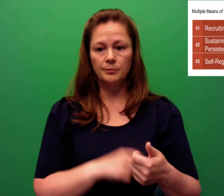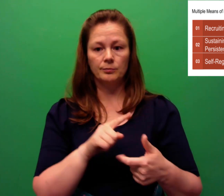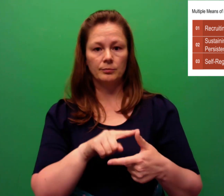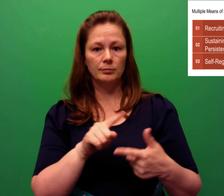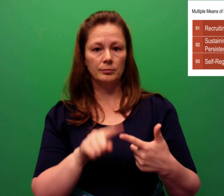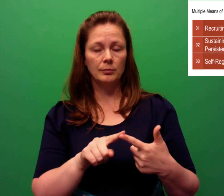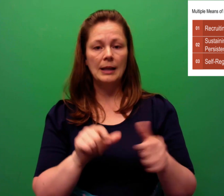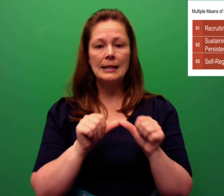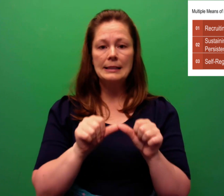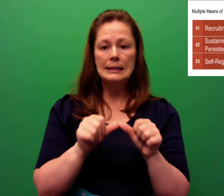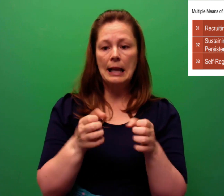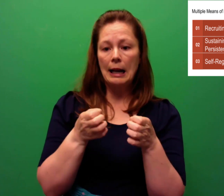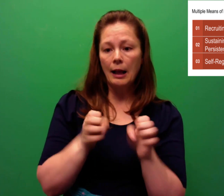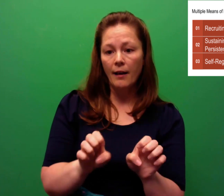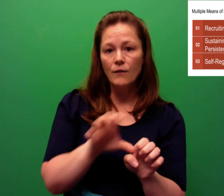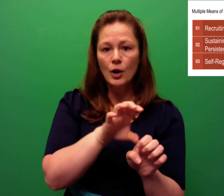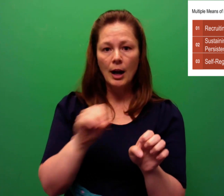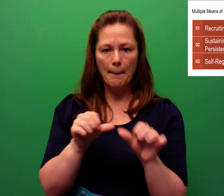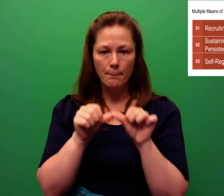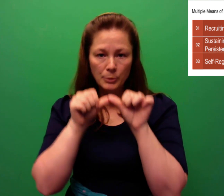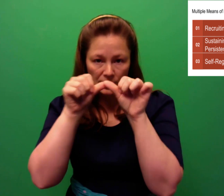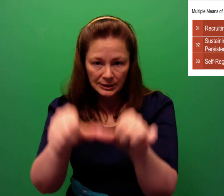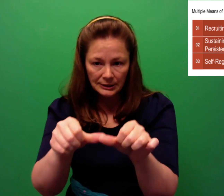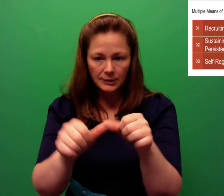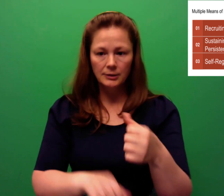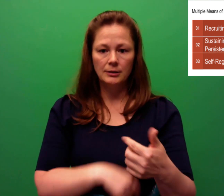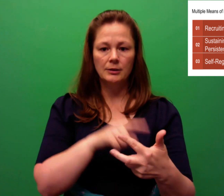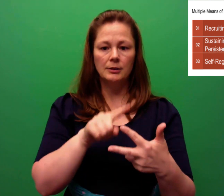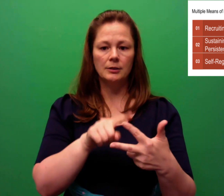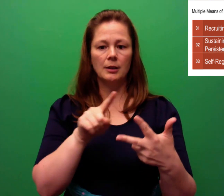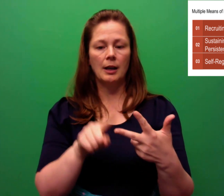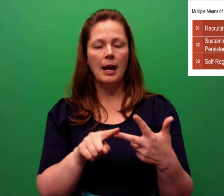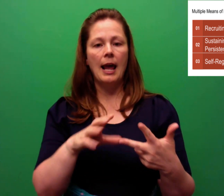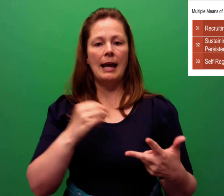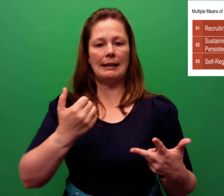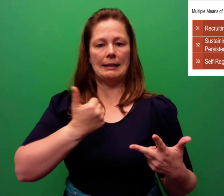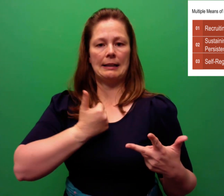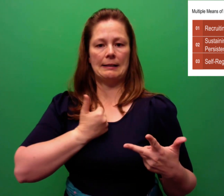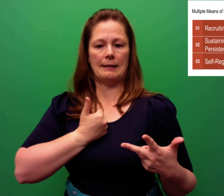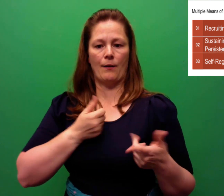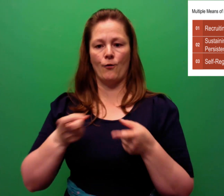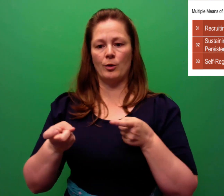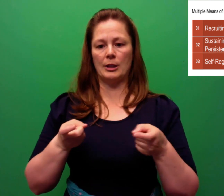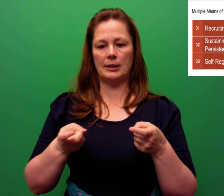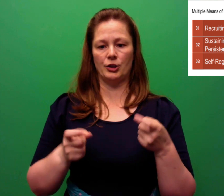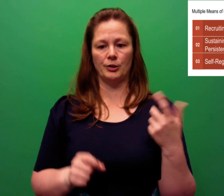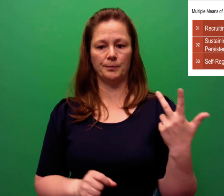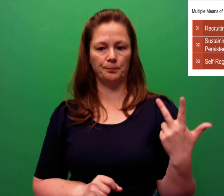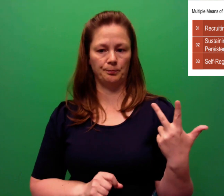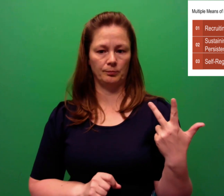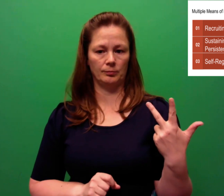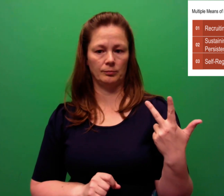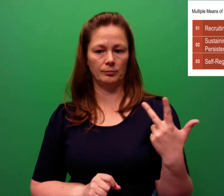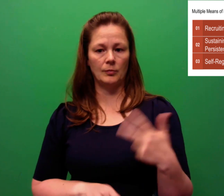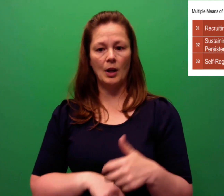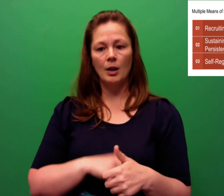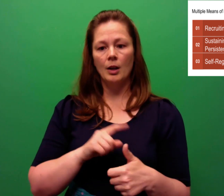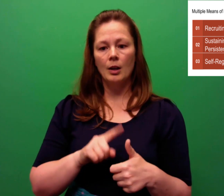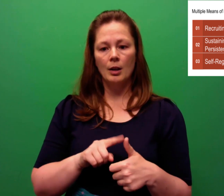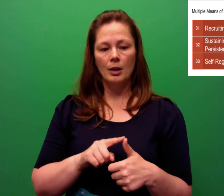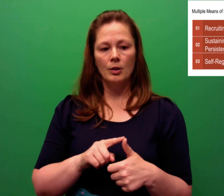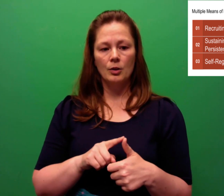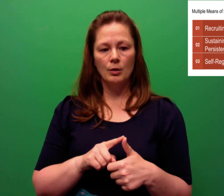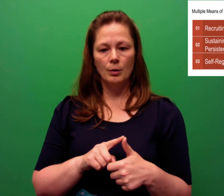interest, sustaining effort and persistence and self-regulation.